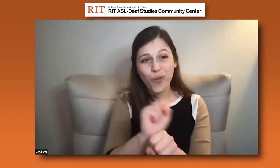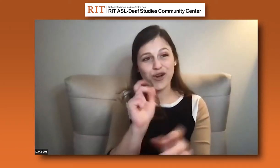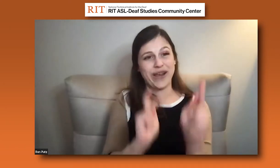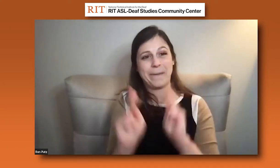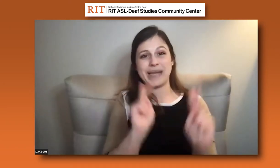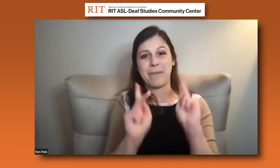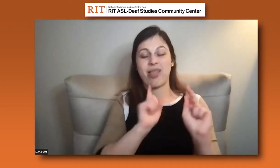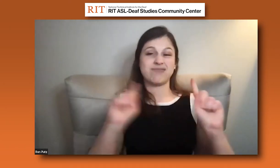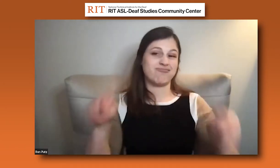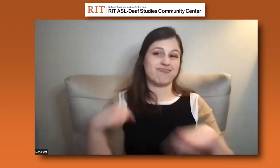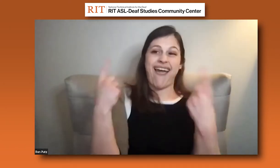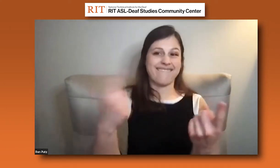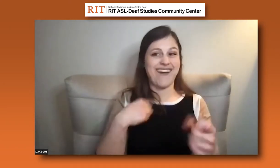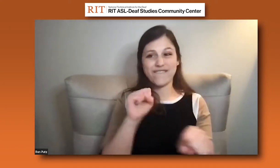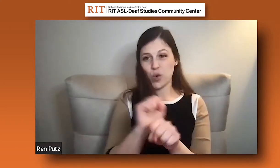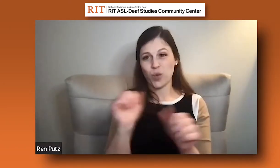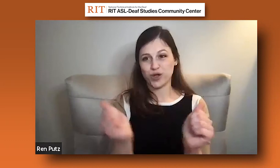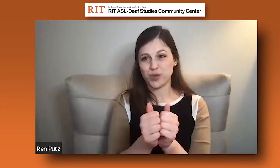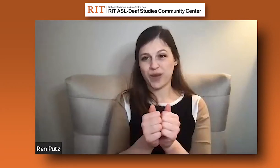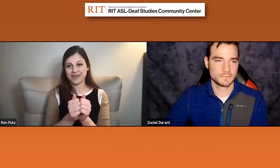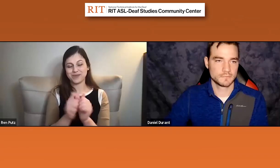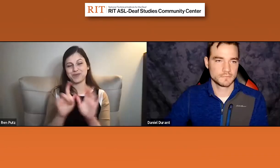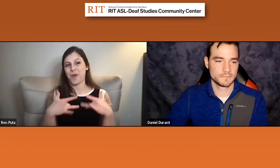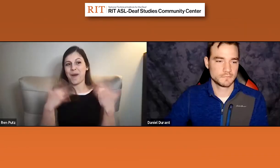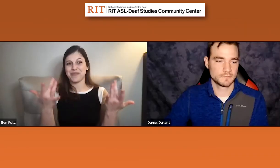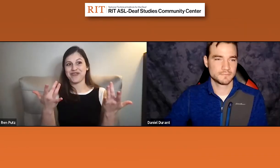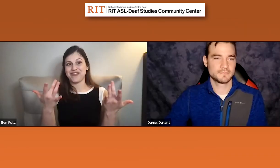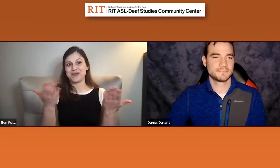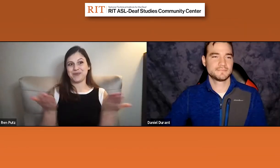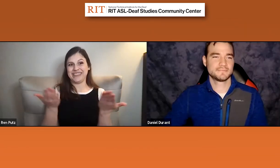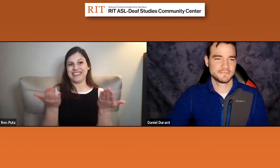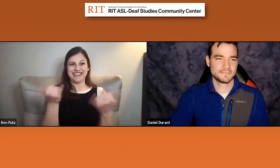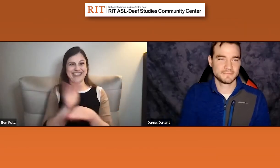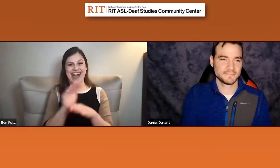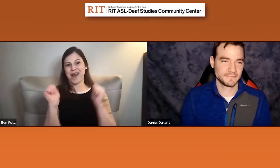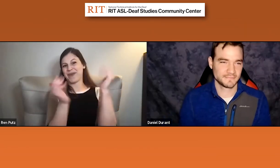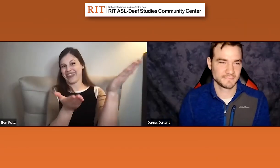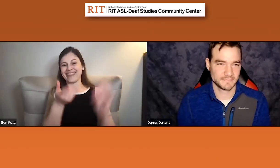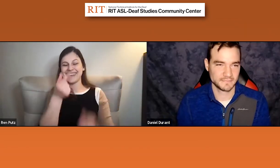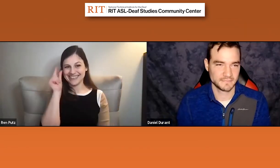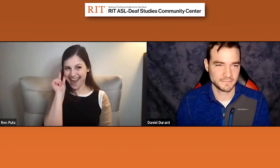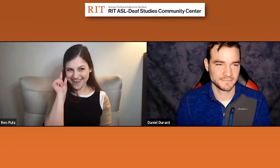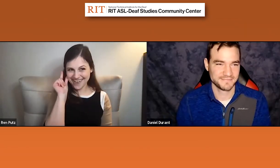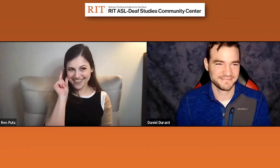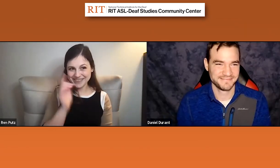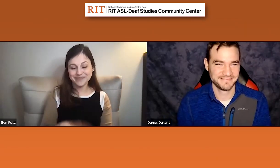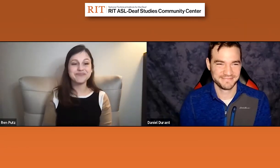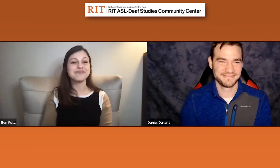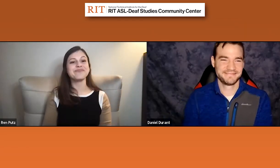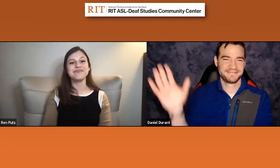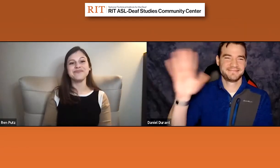and hardworking people I have ever worked with, so I am thrilled to be here tonight with Daniel.